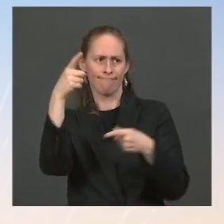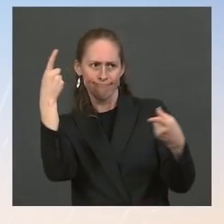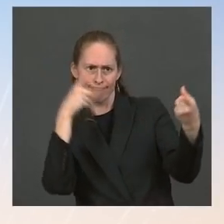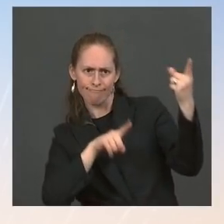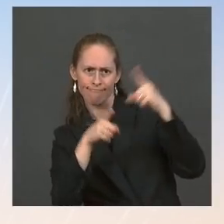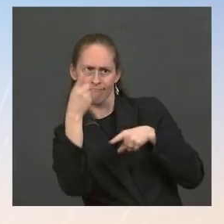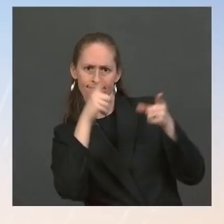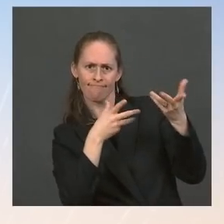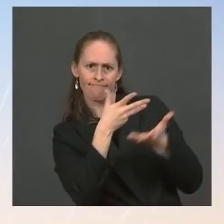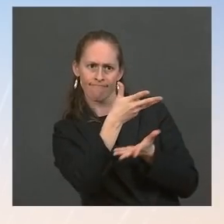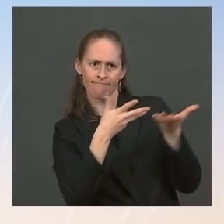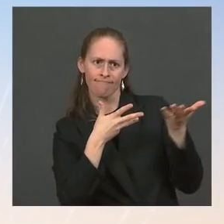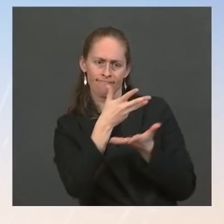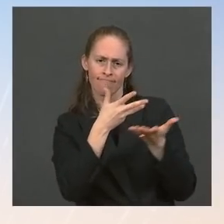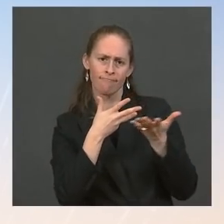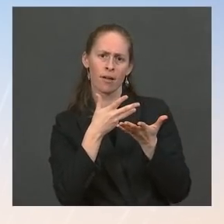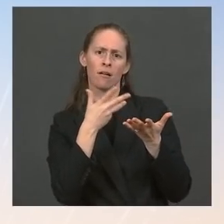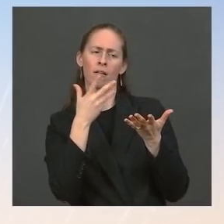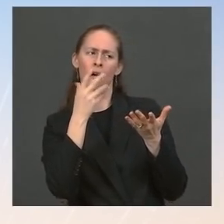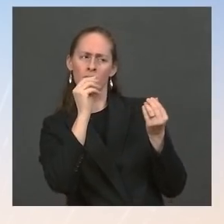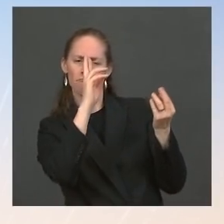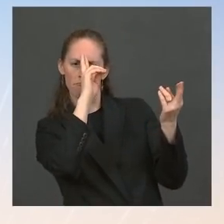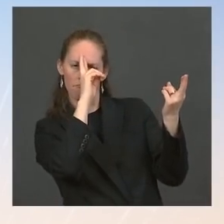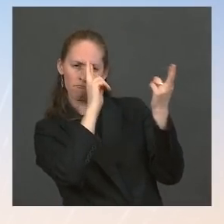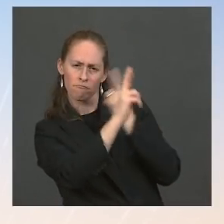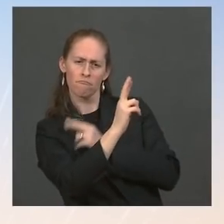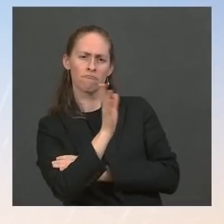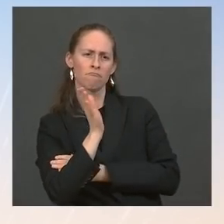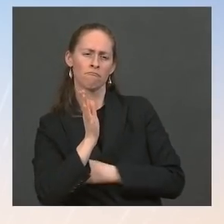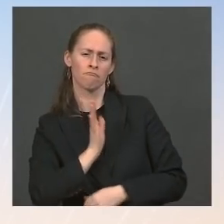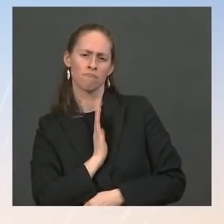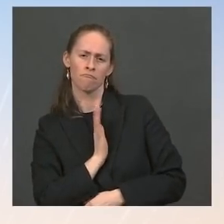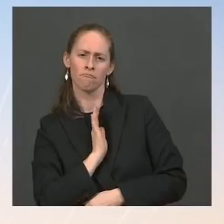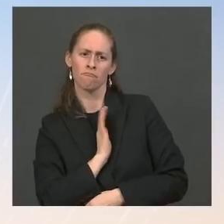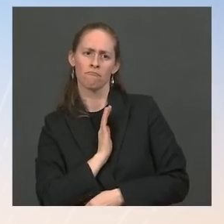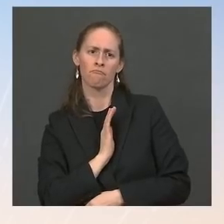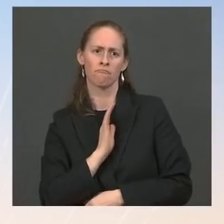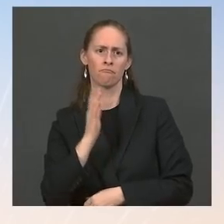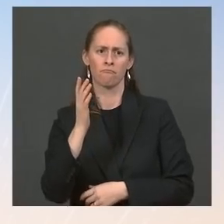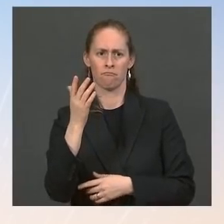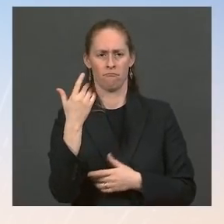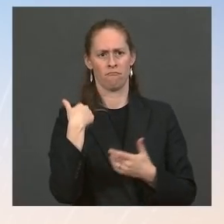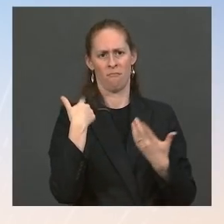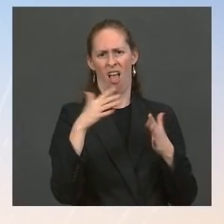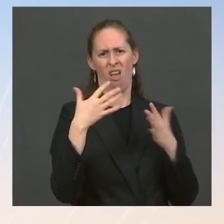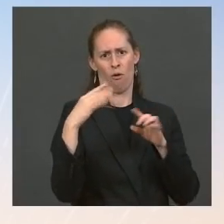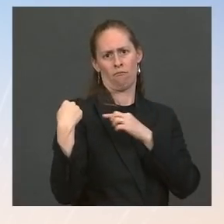So -- but the long history helps enable him to do that effectively. Go ahead. >> The Press: Thank you. Ahead of this meeting with President Xi,